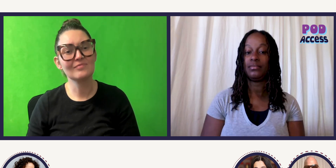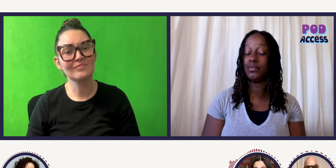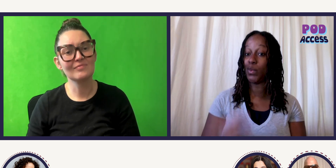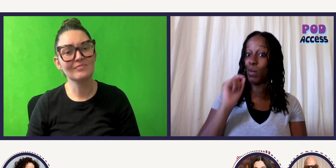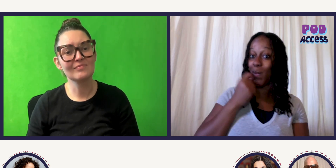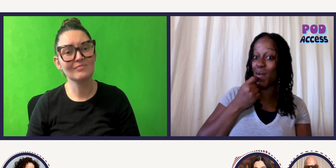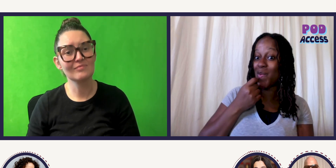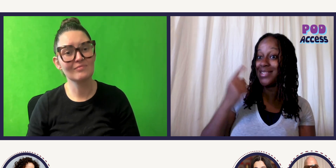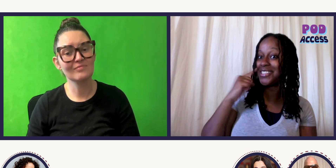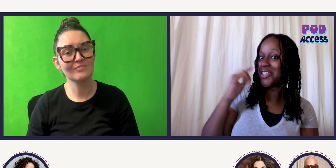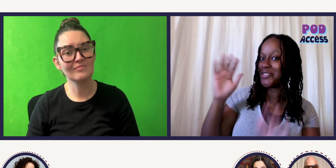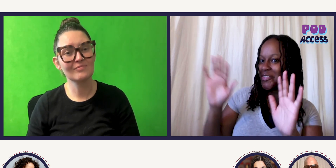Cool. Sounds great.